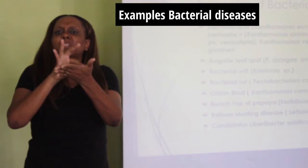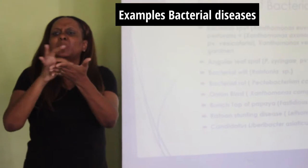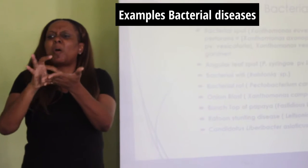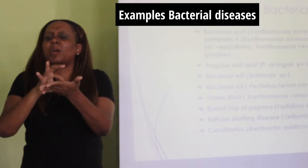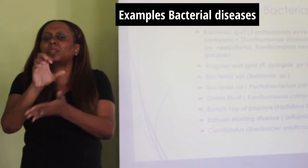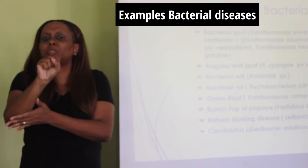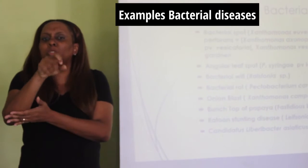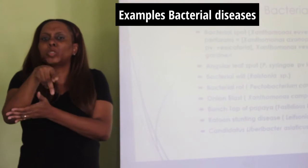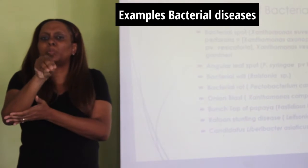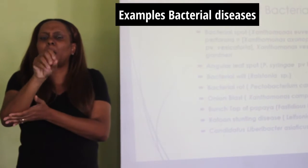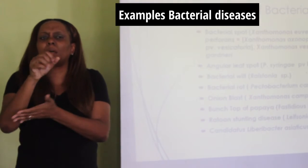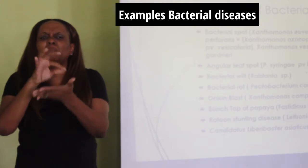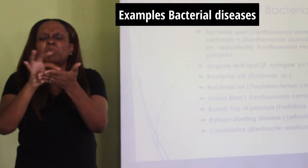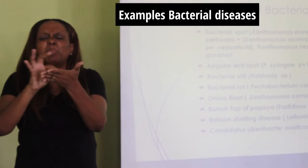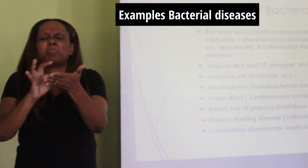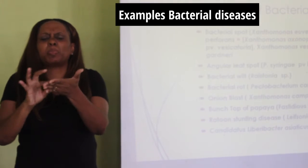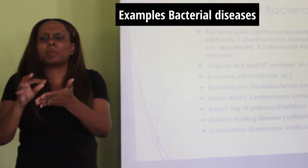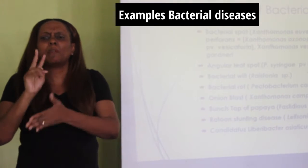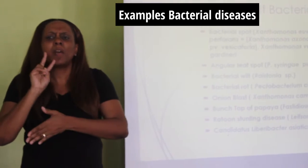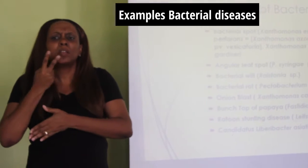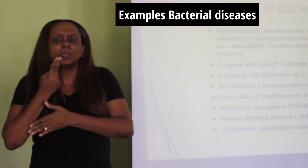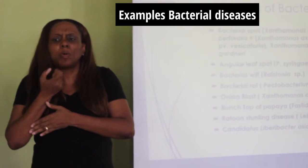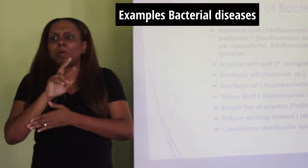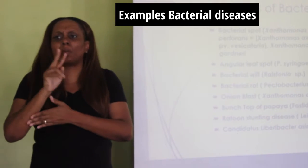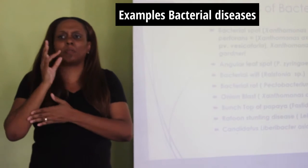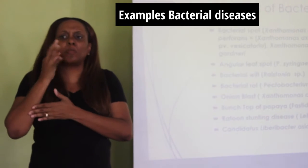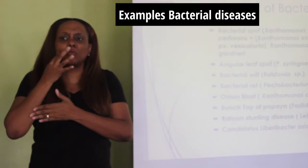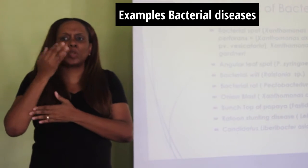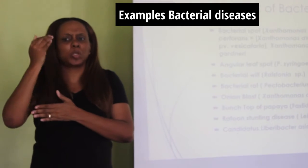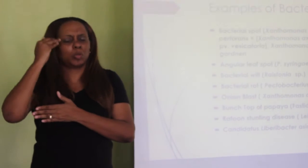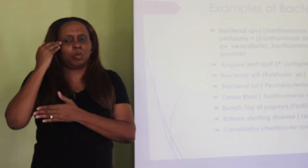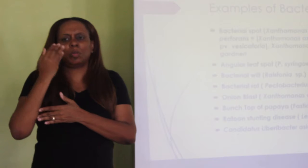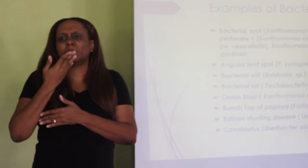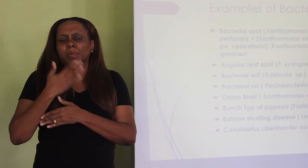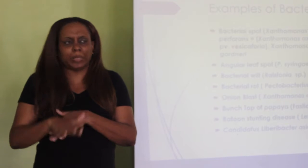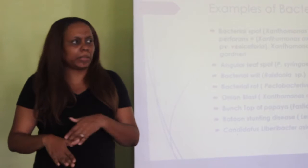so they can identify and i think we have here that we are identifying that a bunchy top